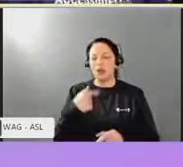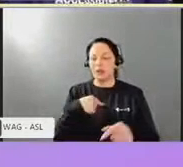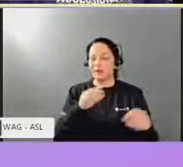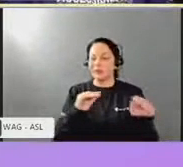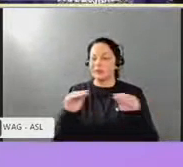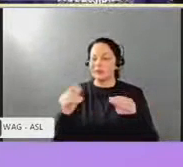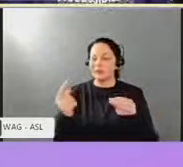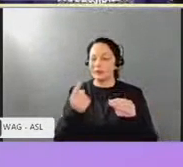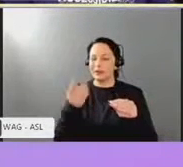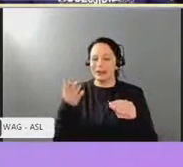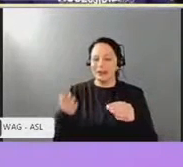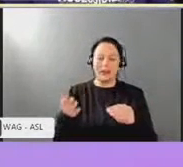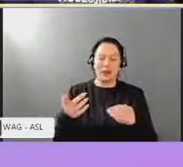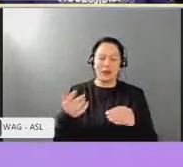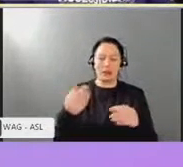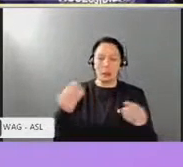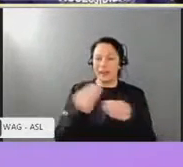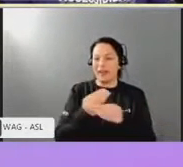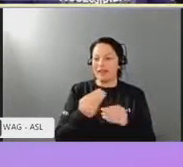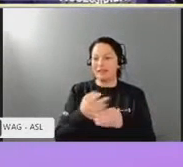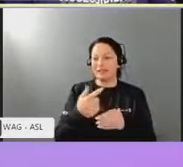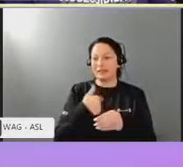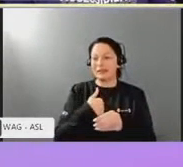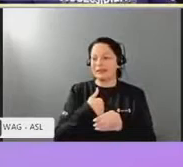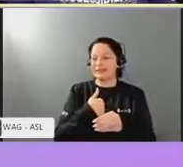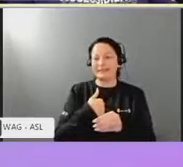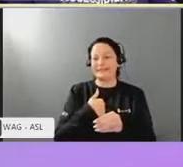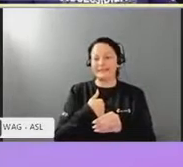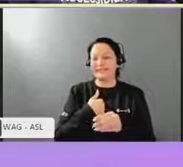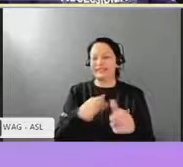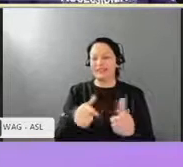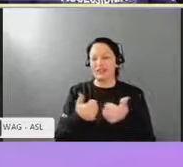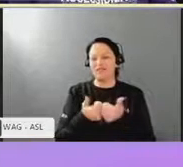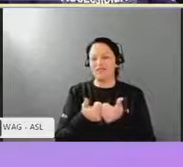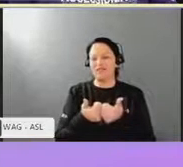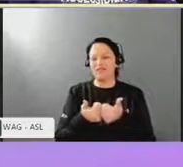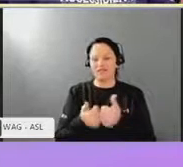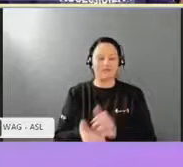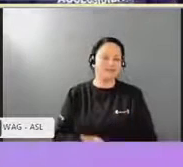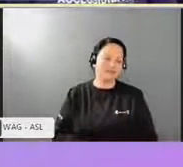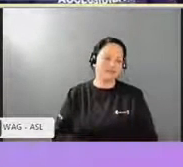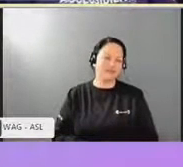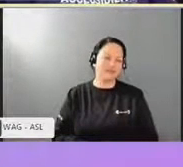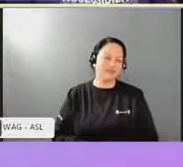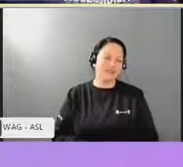that if look at -- let me just move this here. I can't